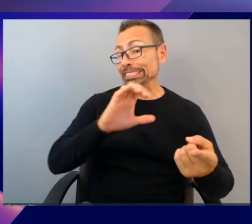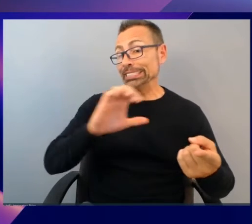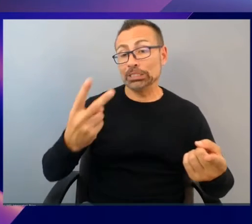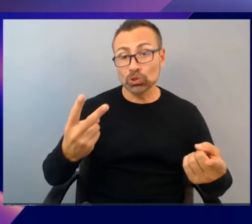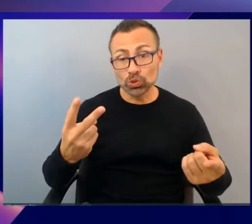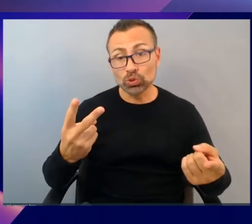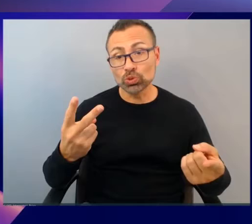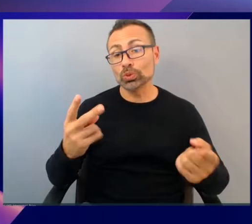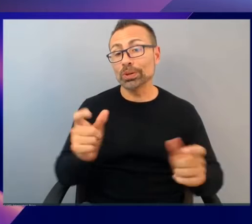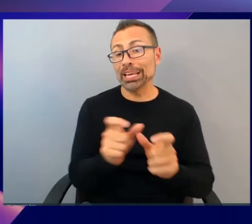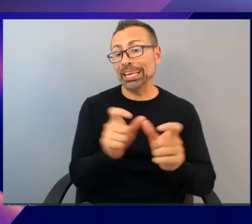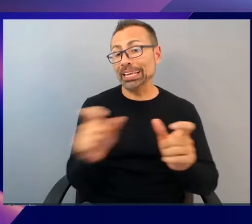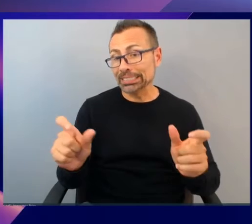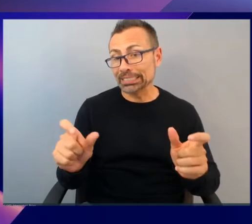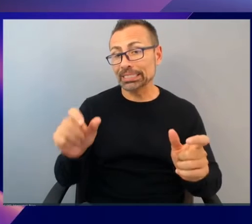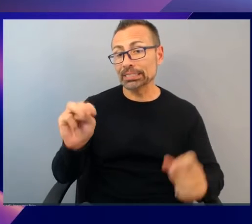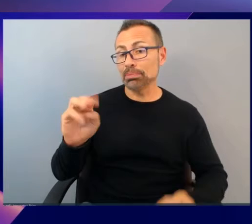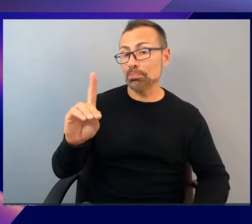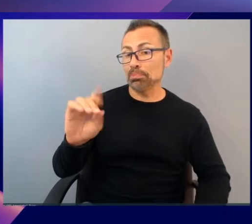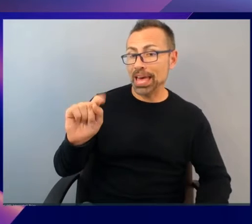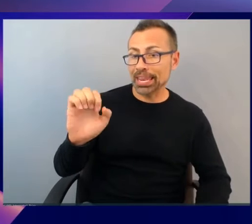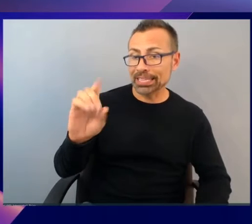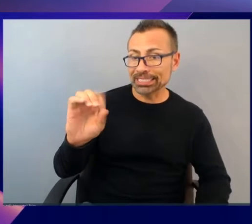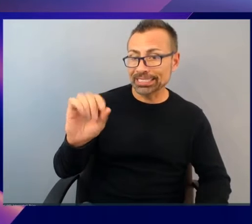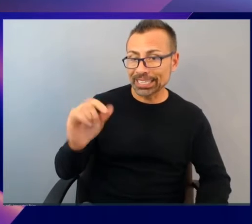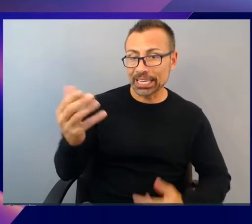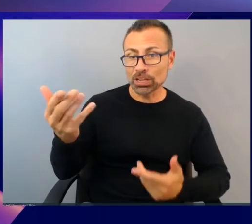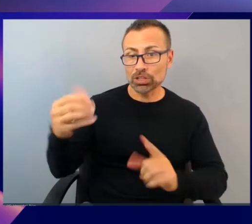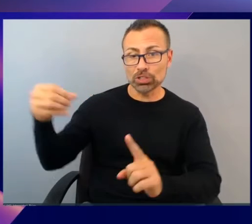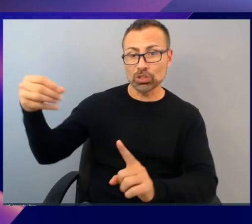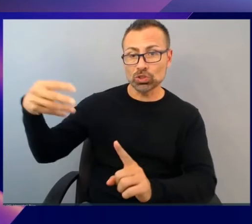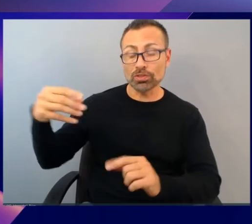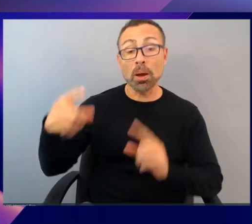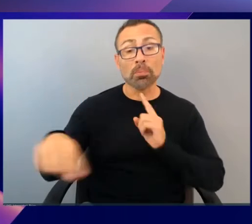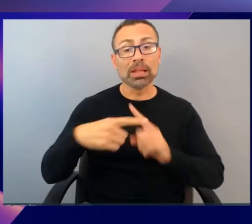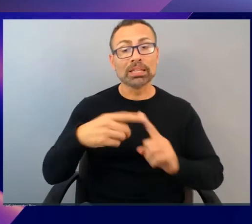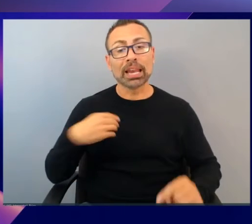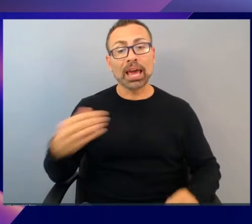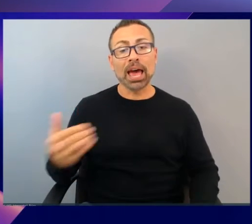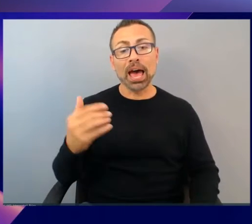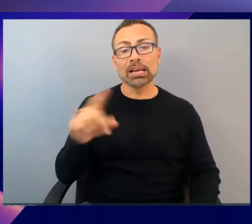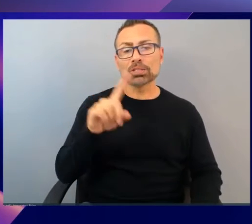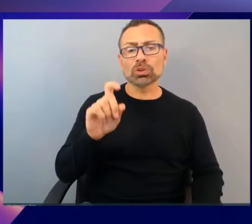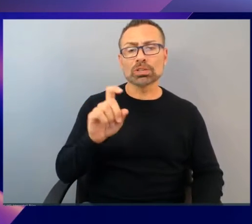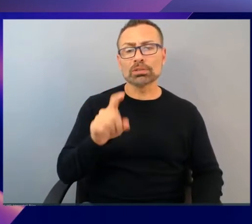Right. It also includes the ?site. So if you're troubleshooting your application,